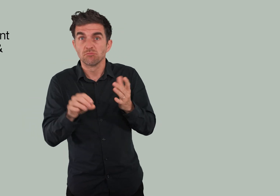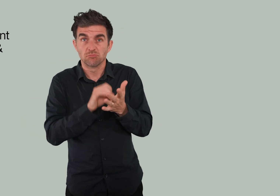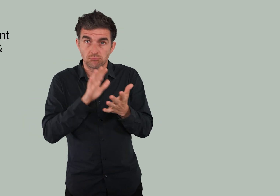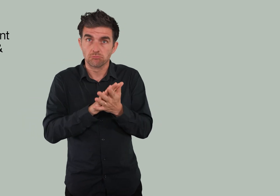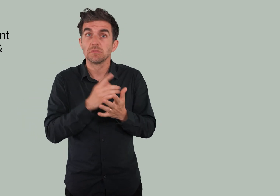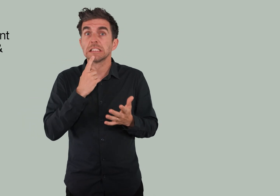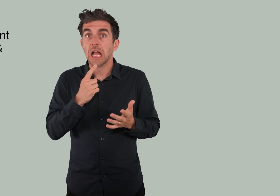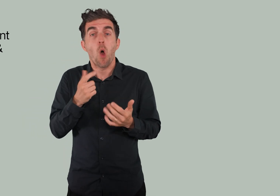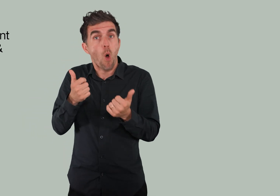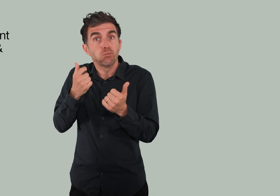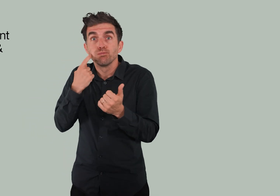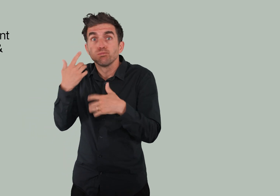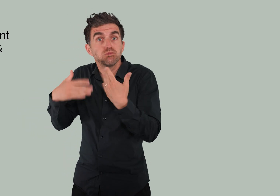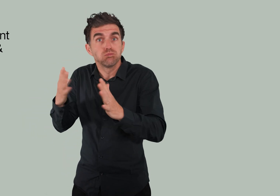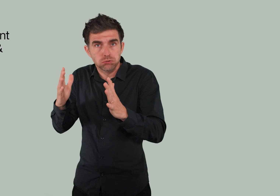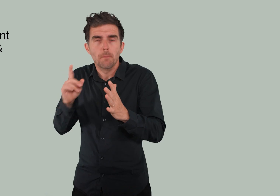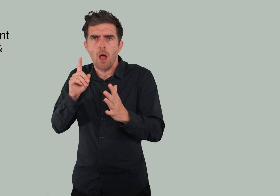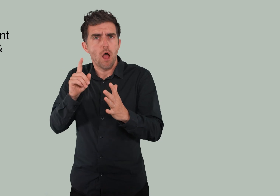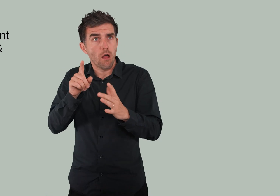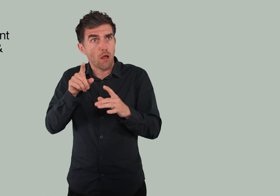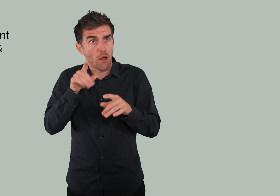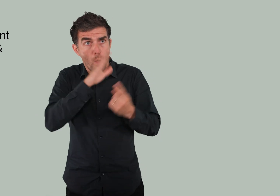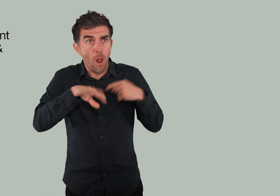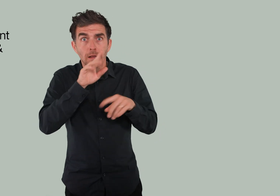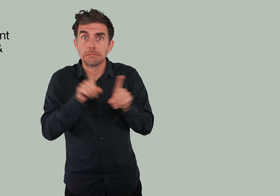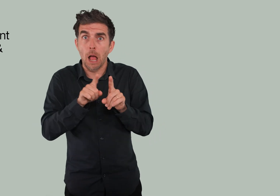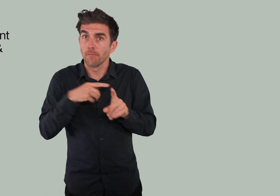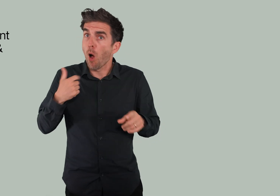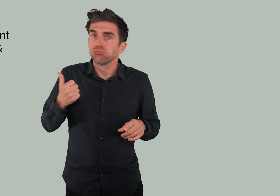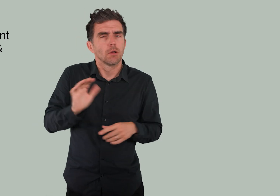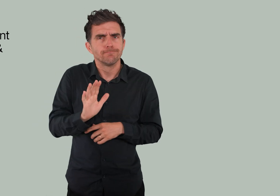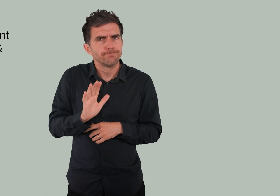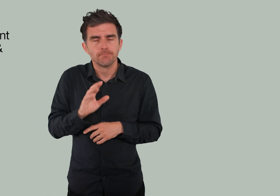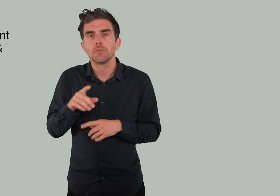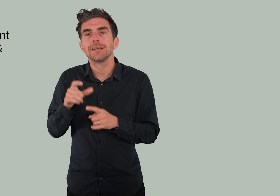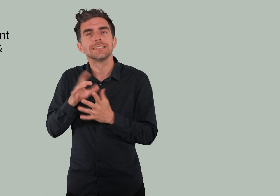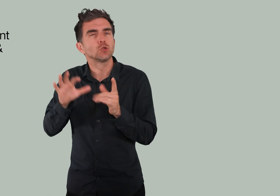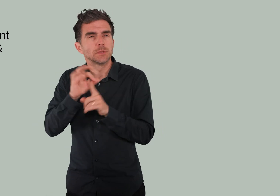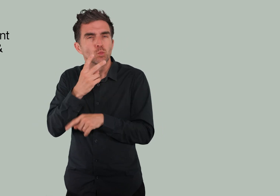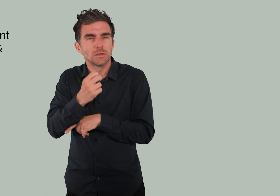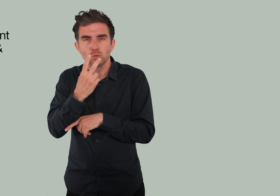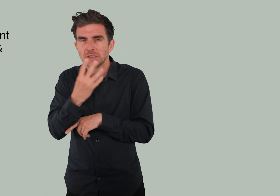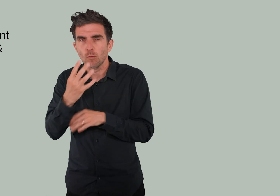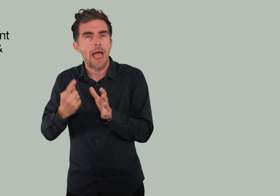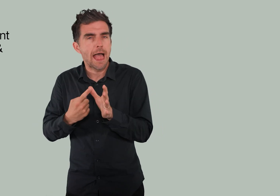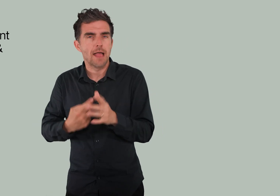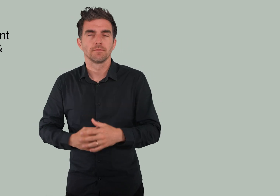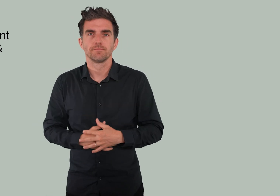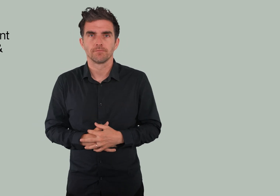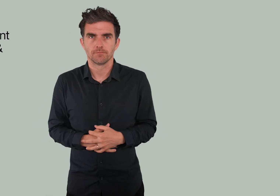report that the PIP2 is relatively “straightforward” although this is not a common view (DWP, 2024a).